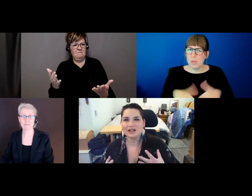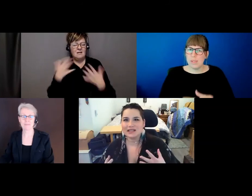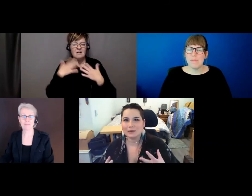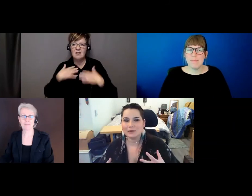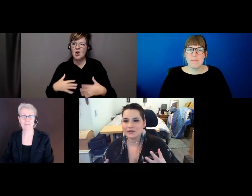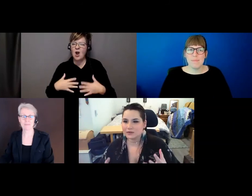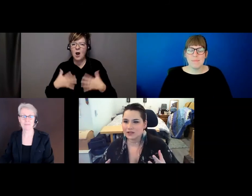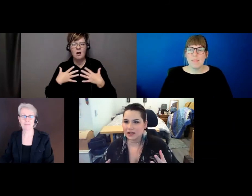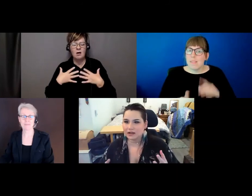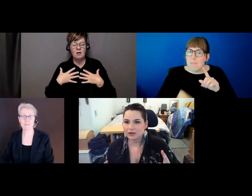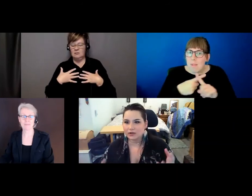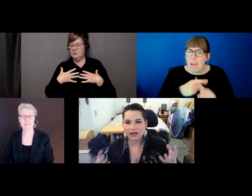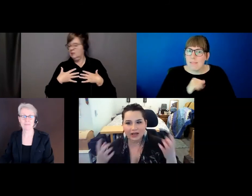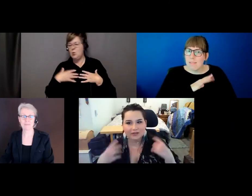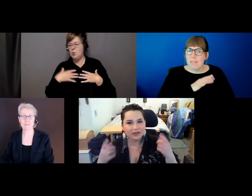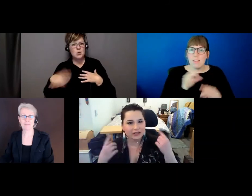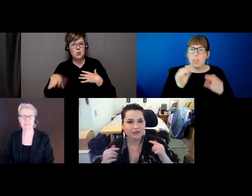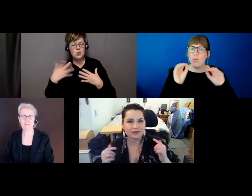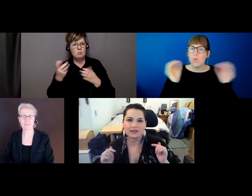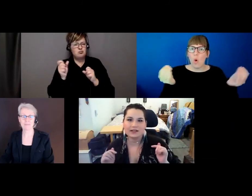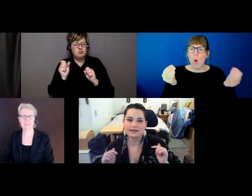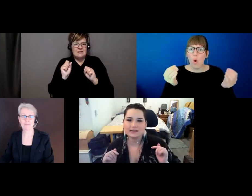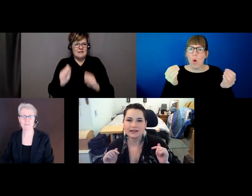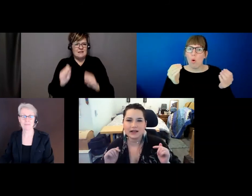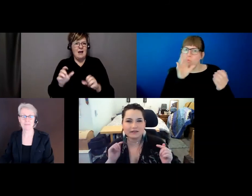IS THAT WHEN THERE IS NO DIALOGUE, YOU CAN KIND OF REALLY INTERNALIZE IT AND KIND OF